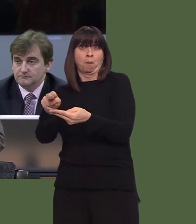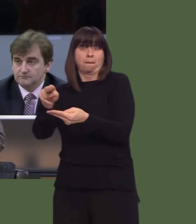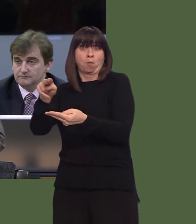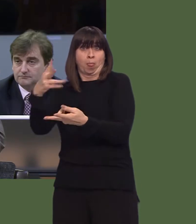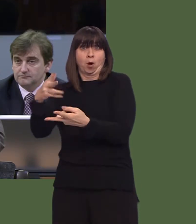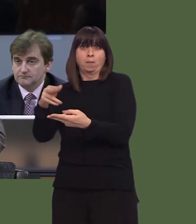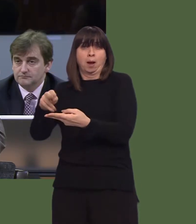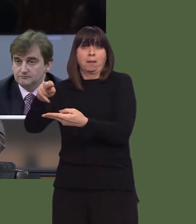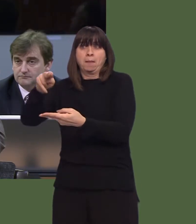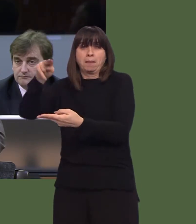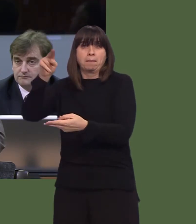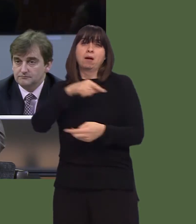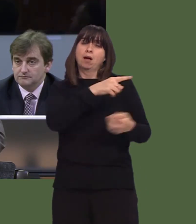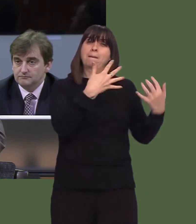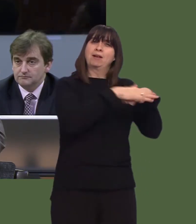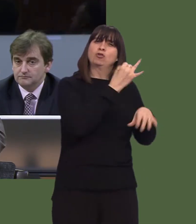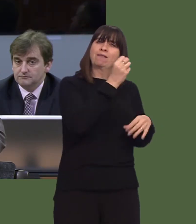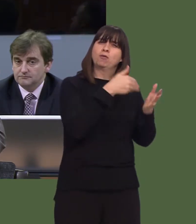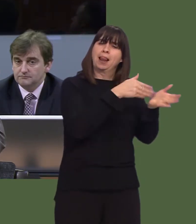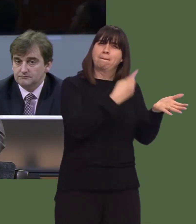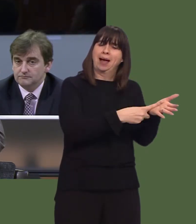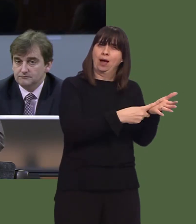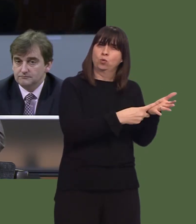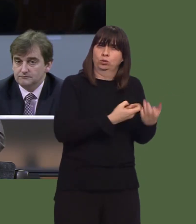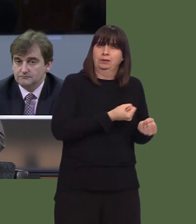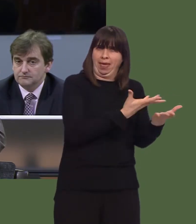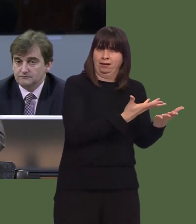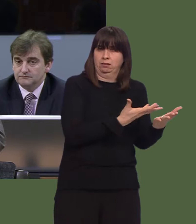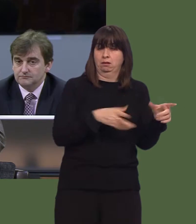The metro system is £700 million at the current estimates.